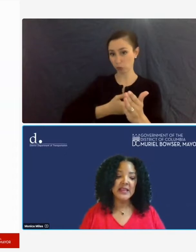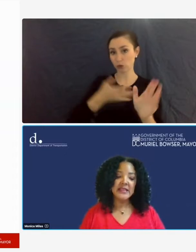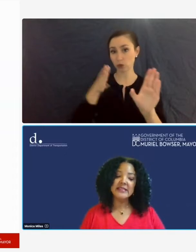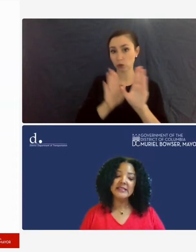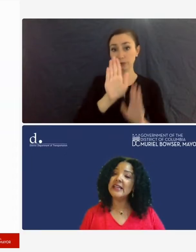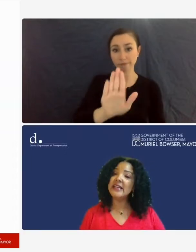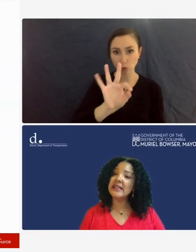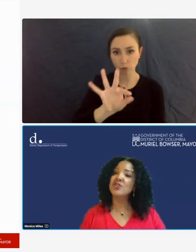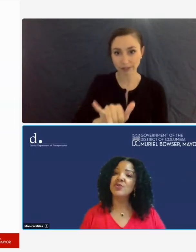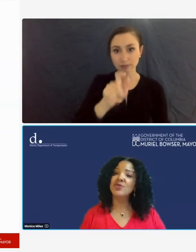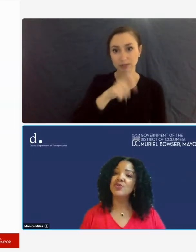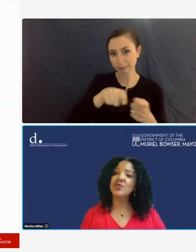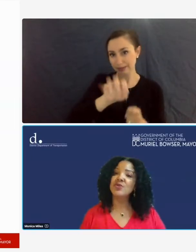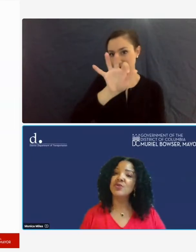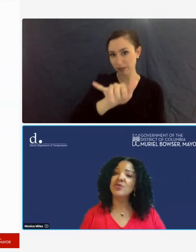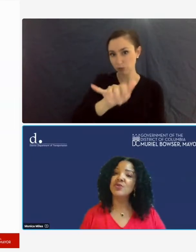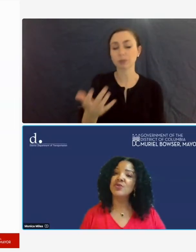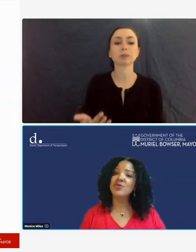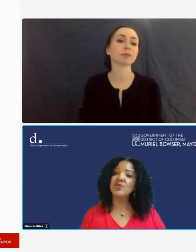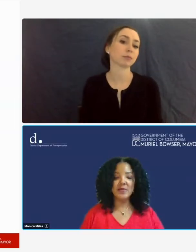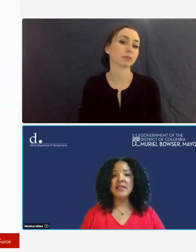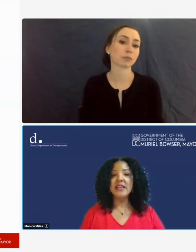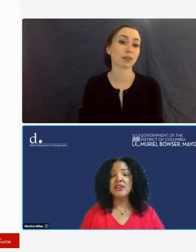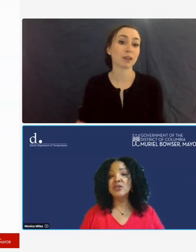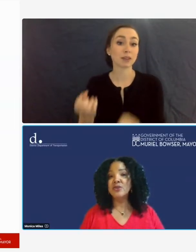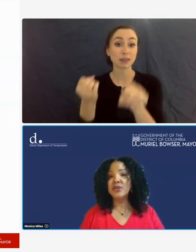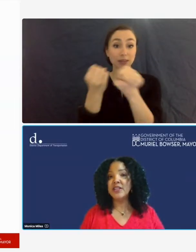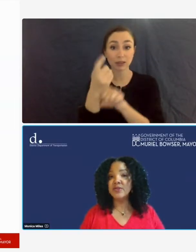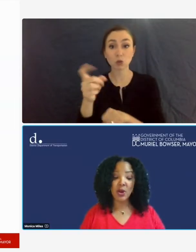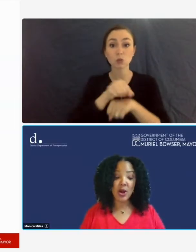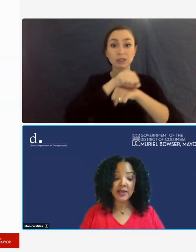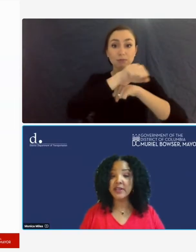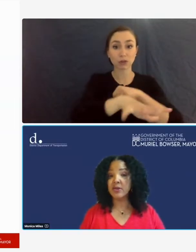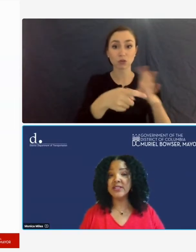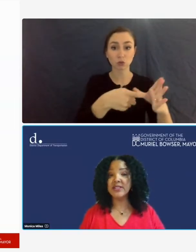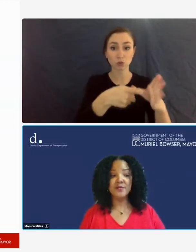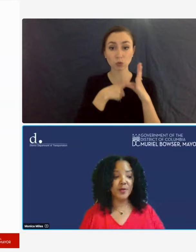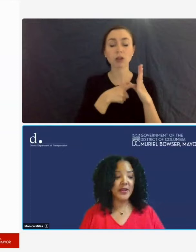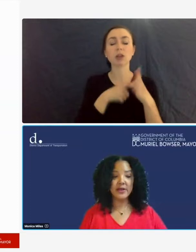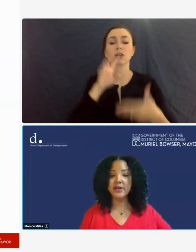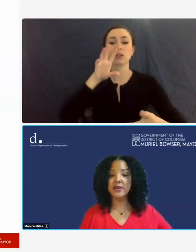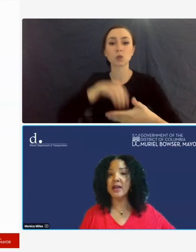a ddot's annual financial submission requirements include either an audited or self-prepared